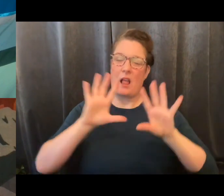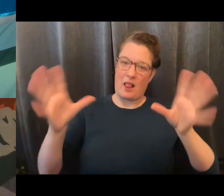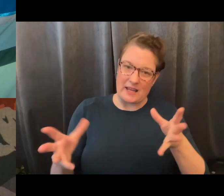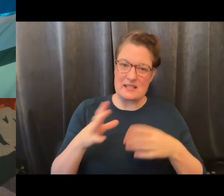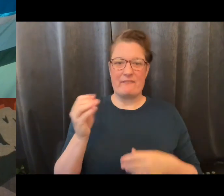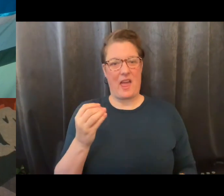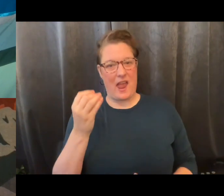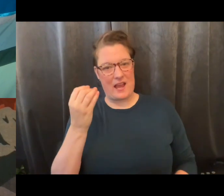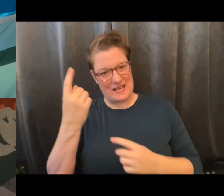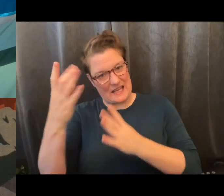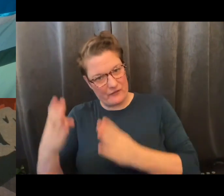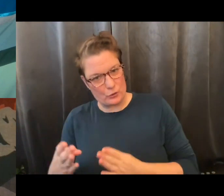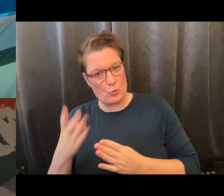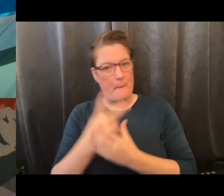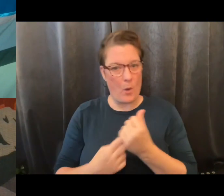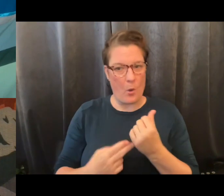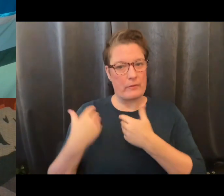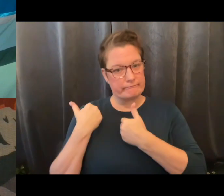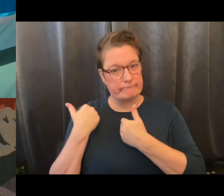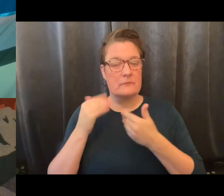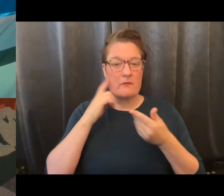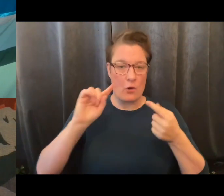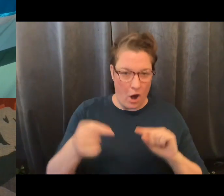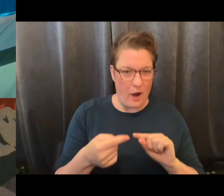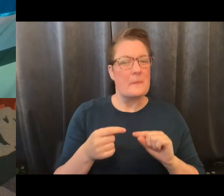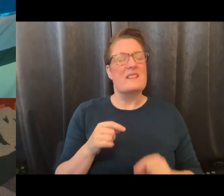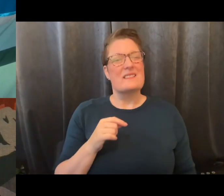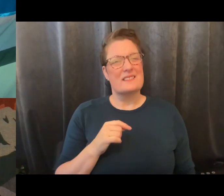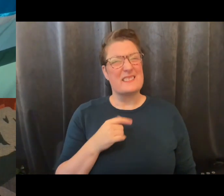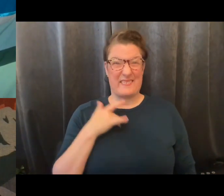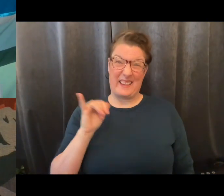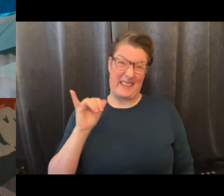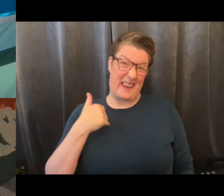And I also feel like there's a need for something else in that moment.